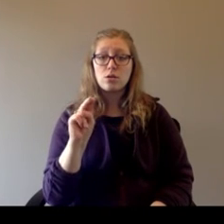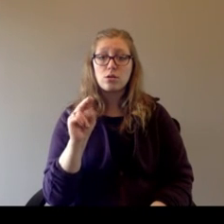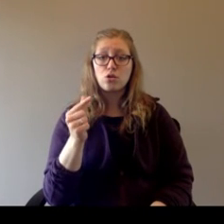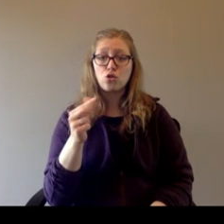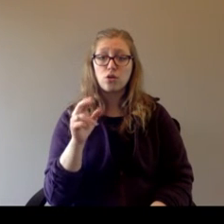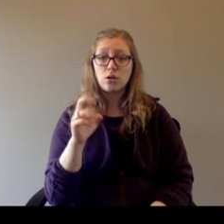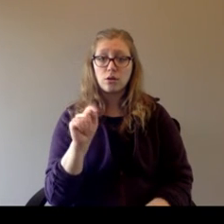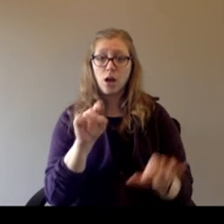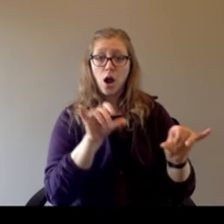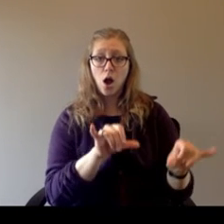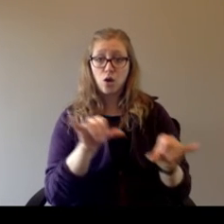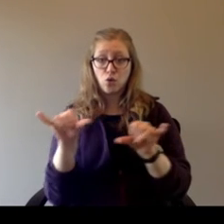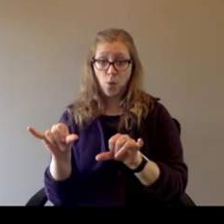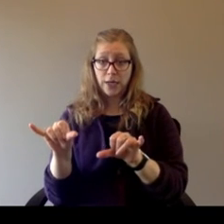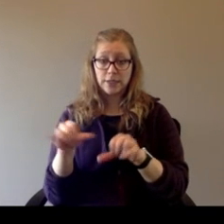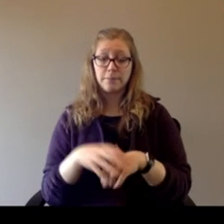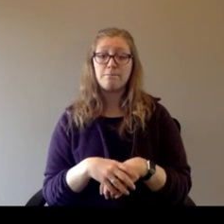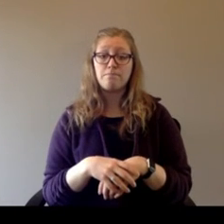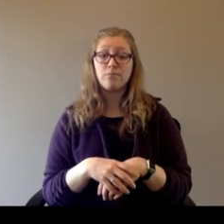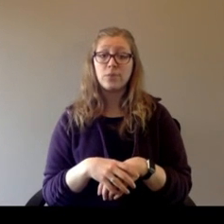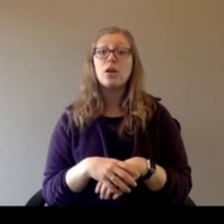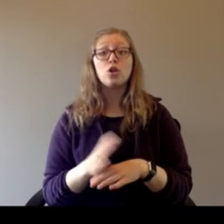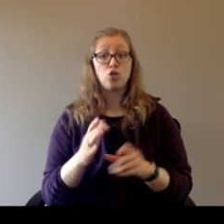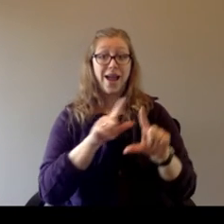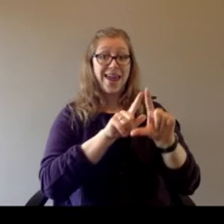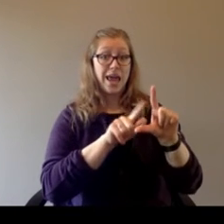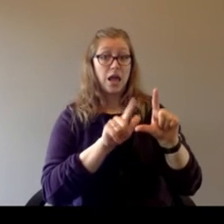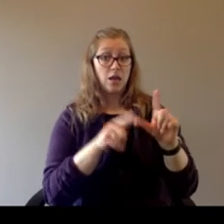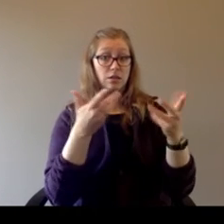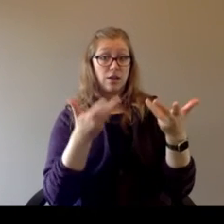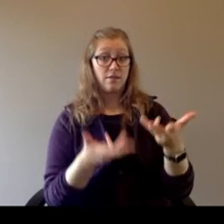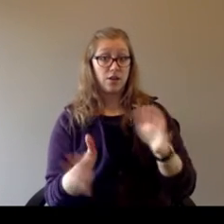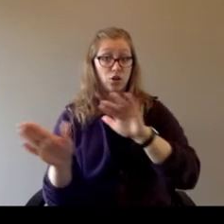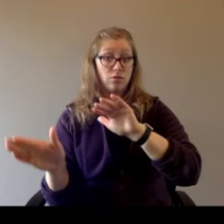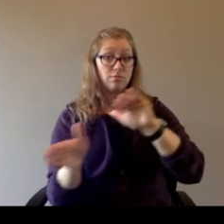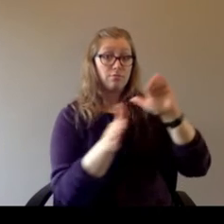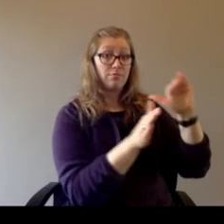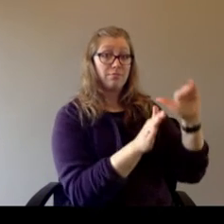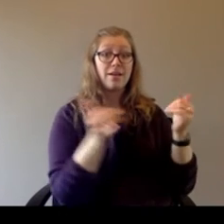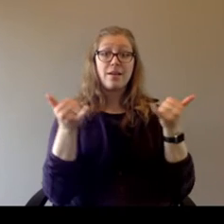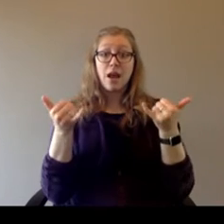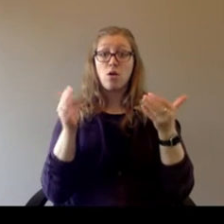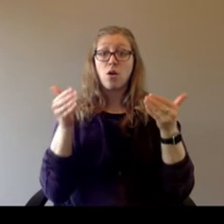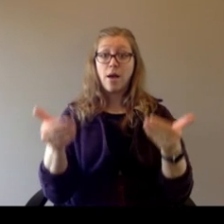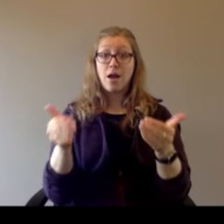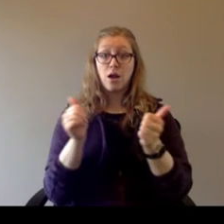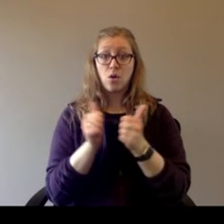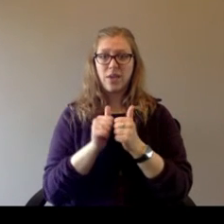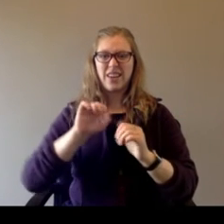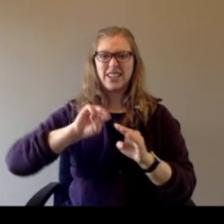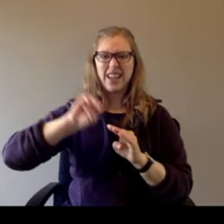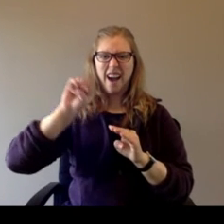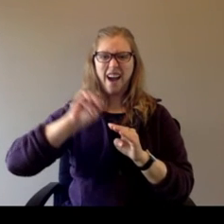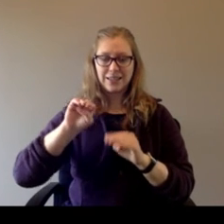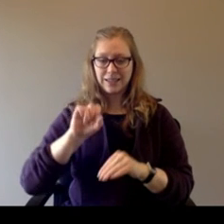So now if we can do the same thing for the sides, we're going to know those triangles are congruent. Okay. So in this part we're going to show that the